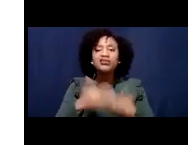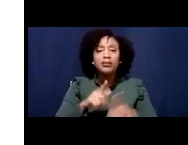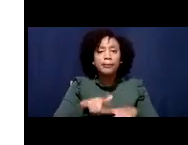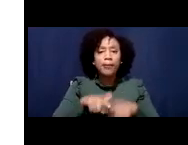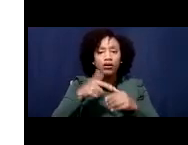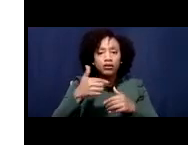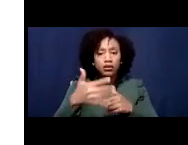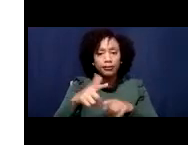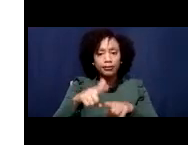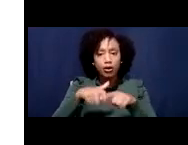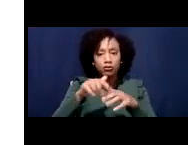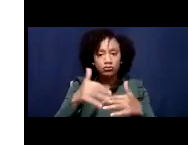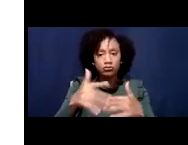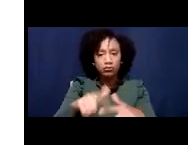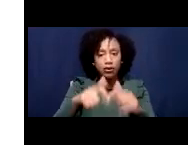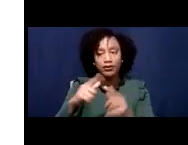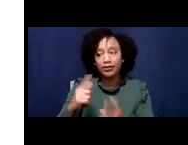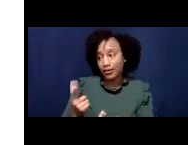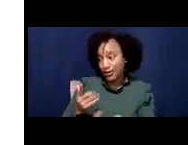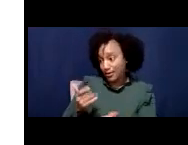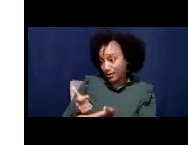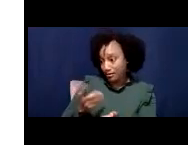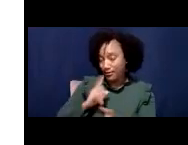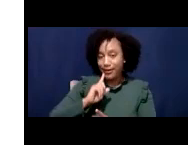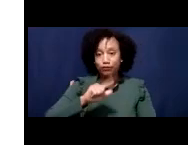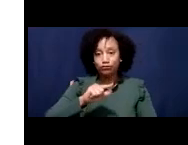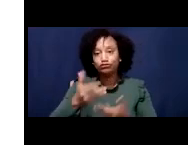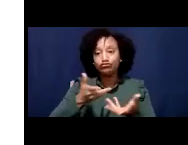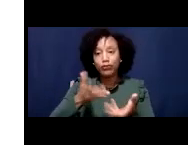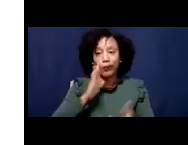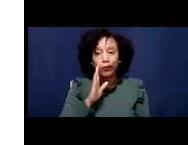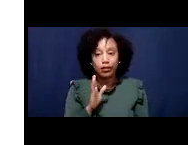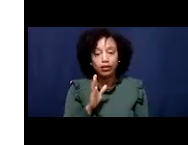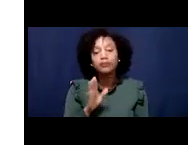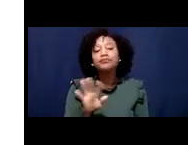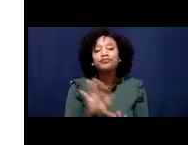to answer questions that have been asked in the chat. We ask that you focus on asking questions